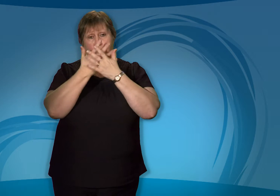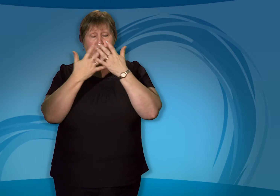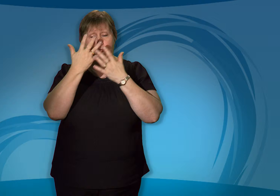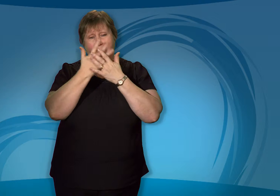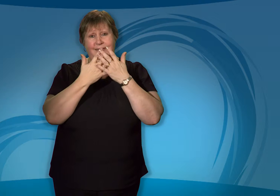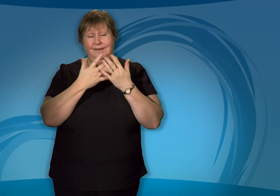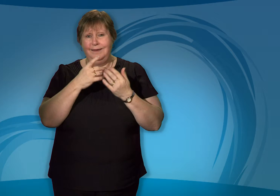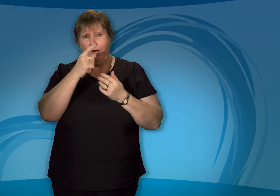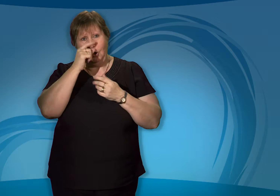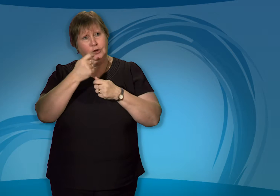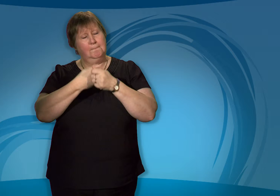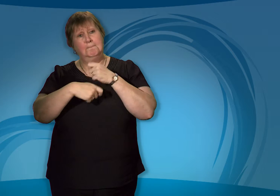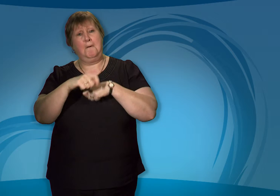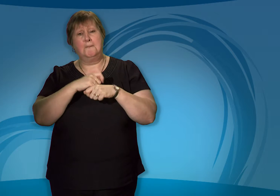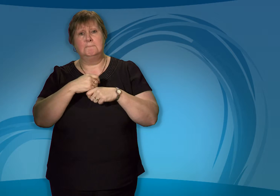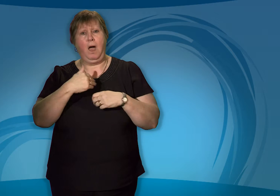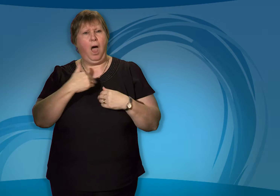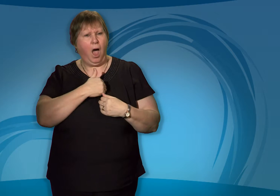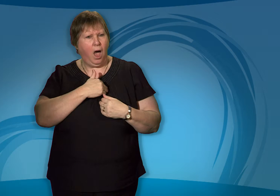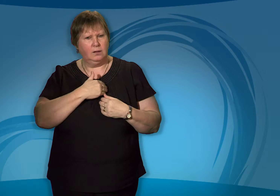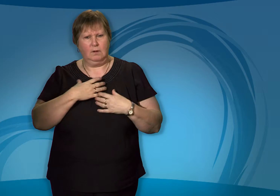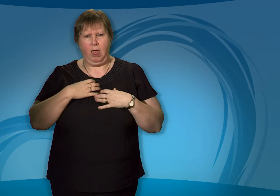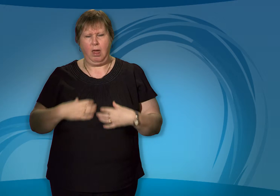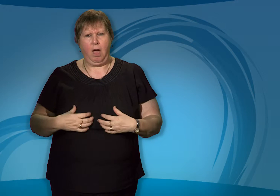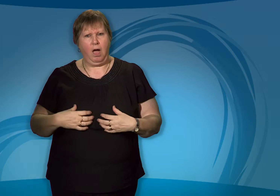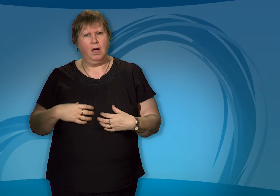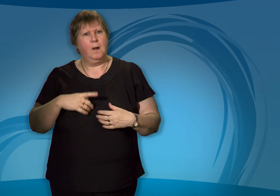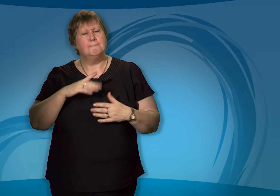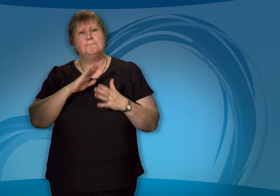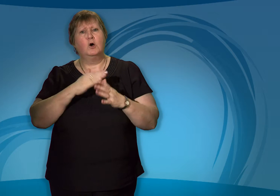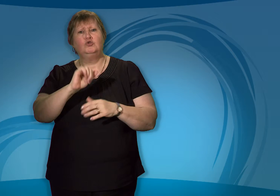complications would include cardiopulmonary complications